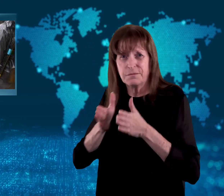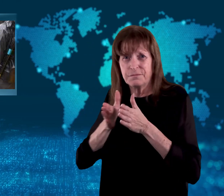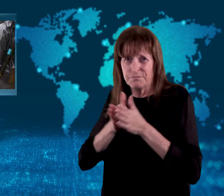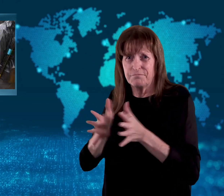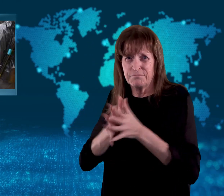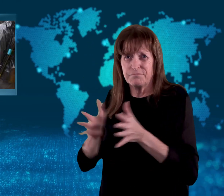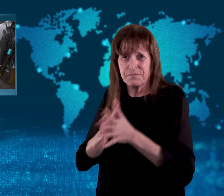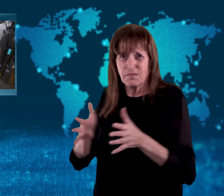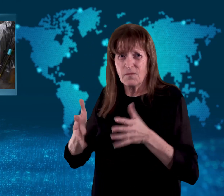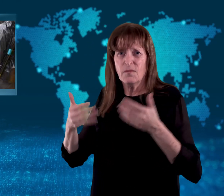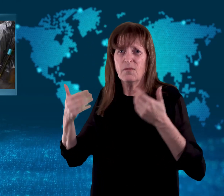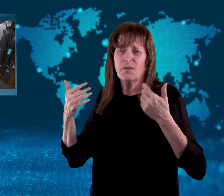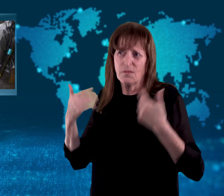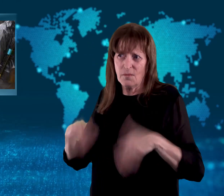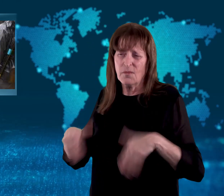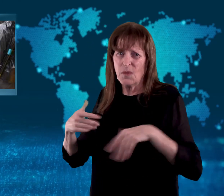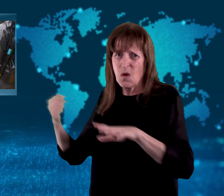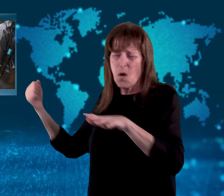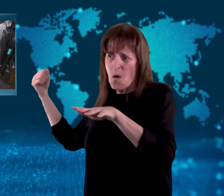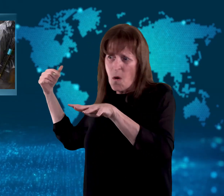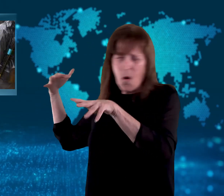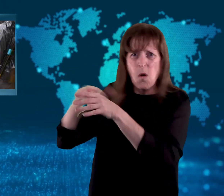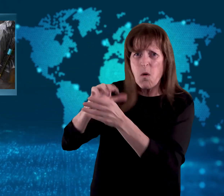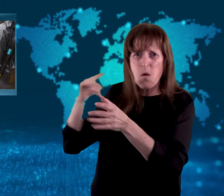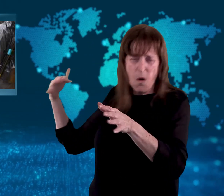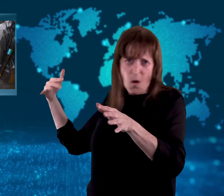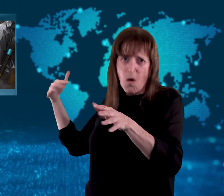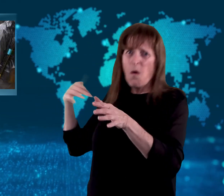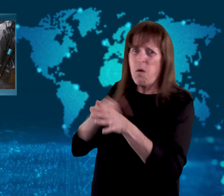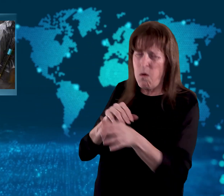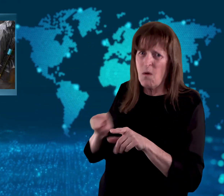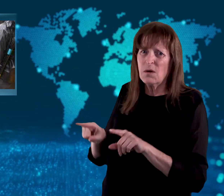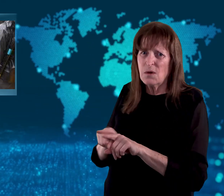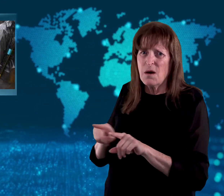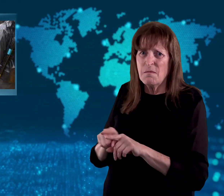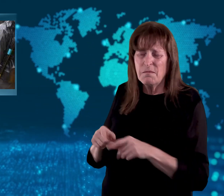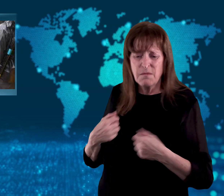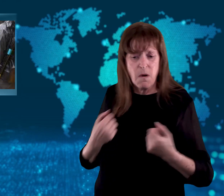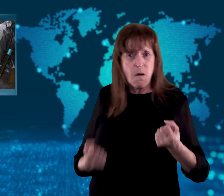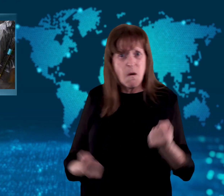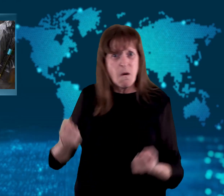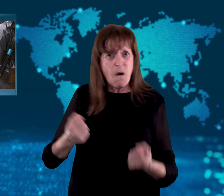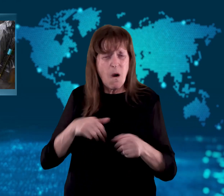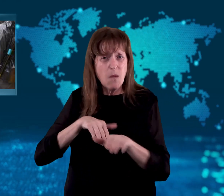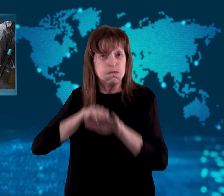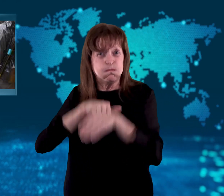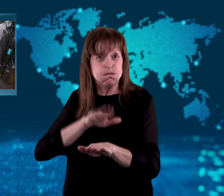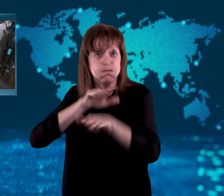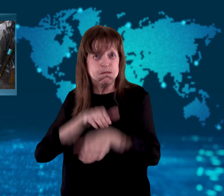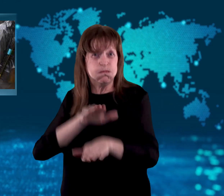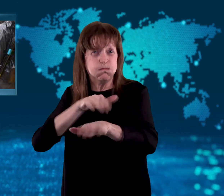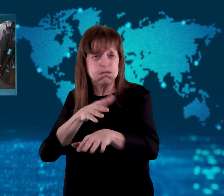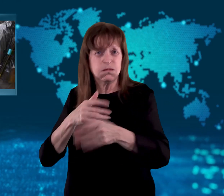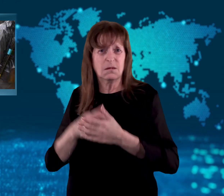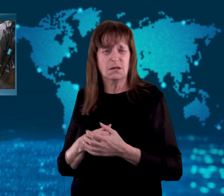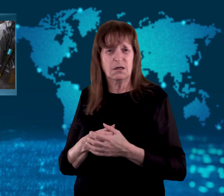A jeep, an intercity bus, a jeep, and a motorbike were stopped when